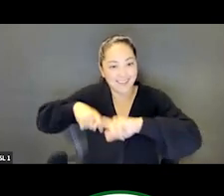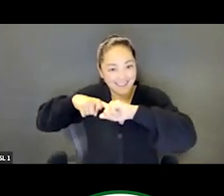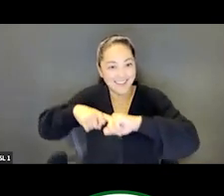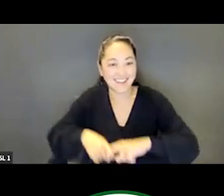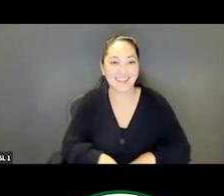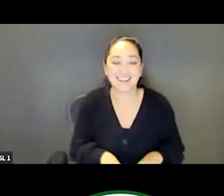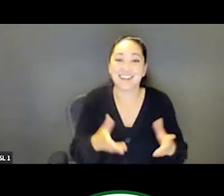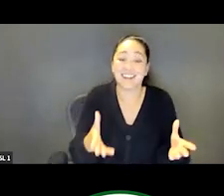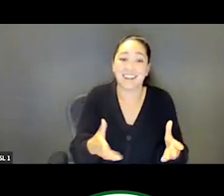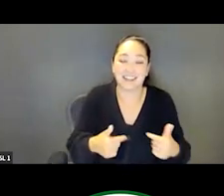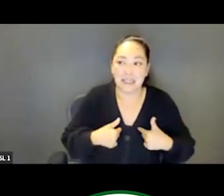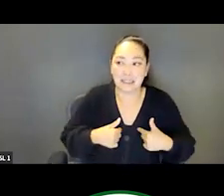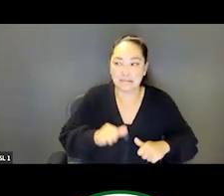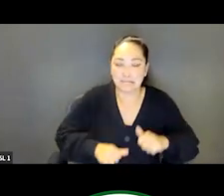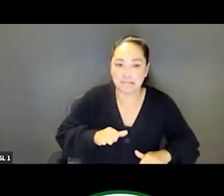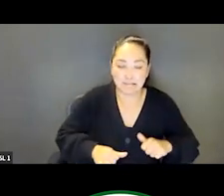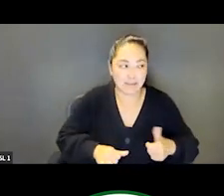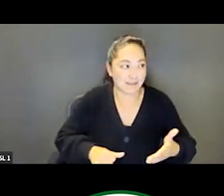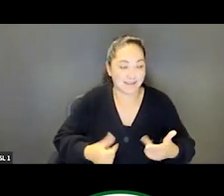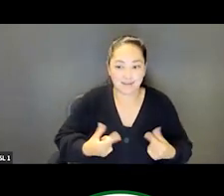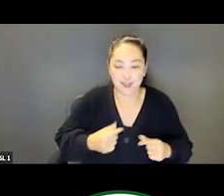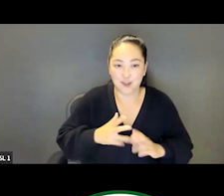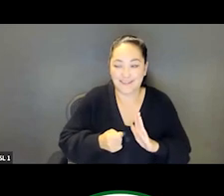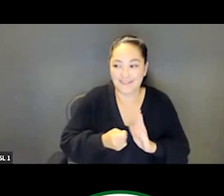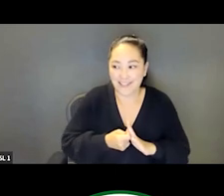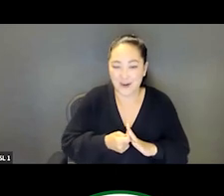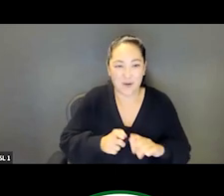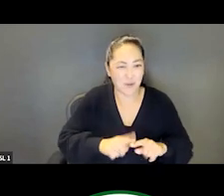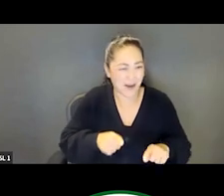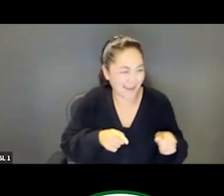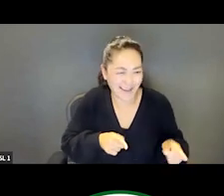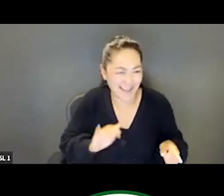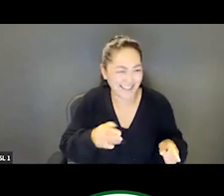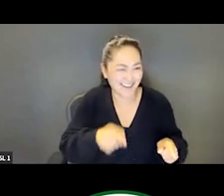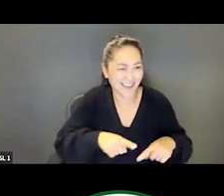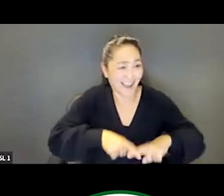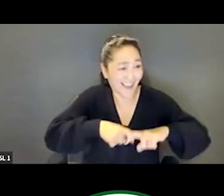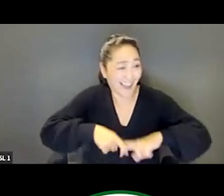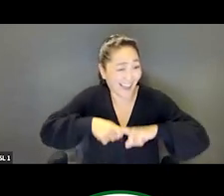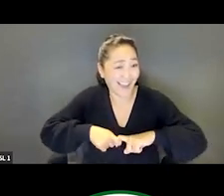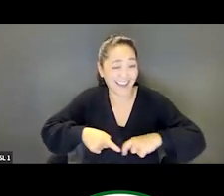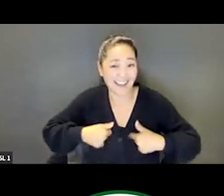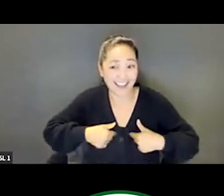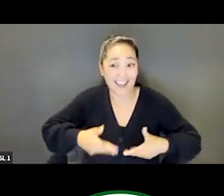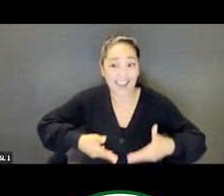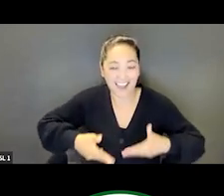I hesitated when I was doing the video, but not as much as it seemed when we showed it today. These things happen.